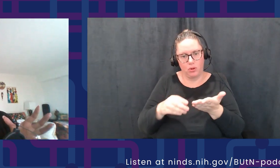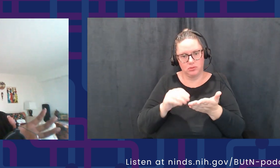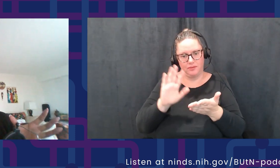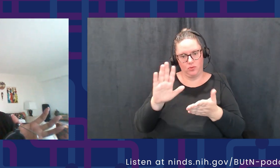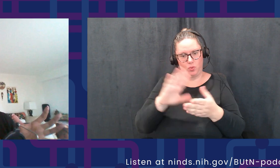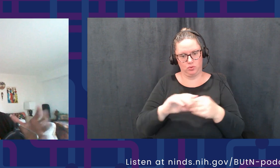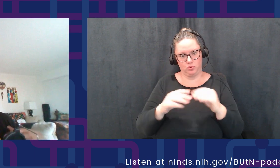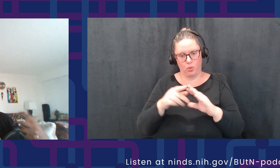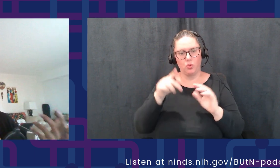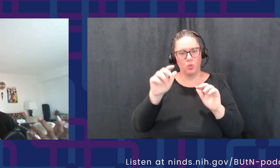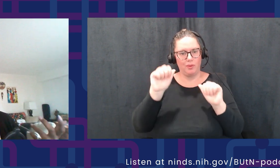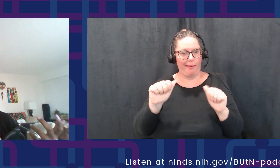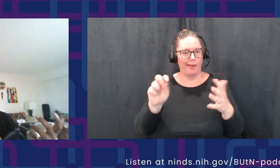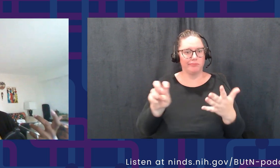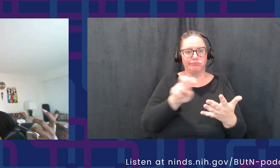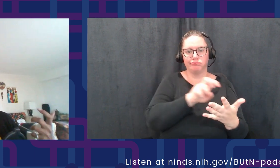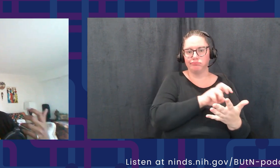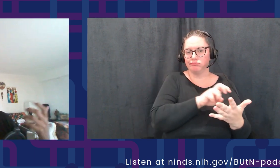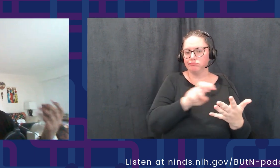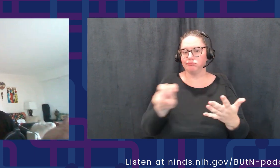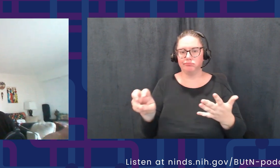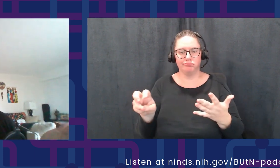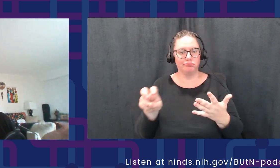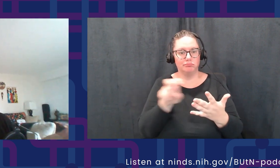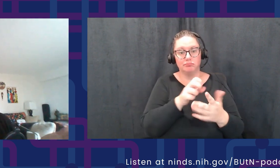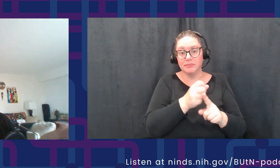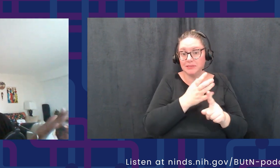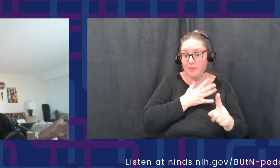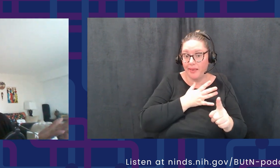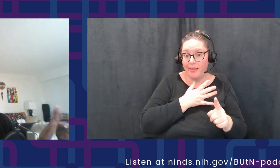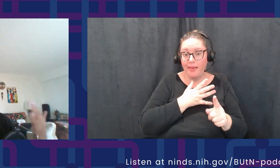story, you can expand on one section.